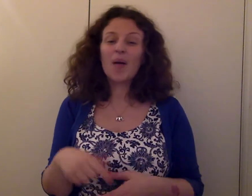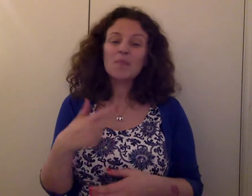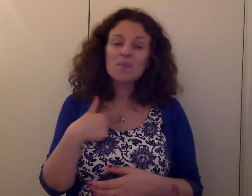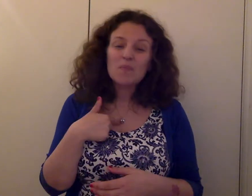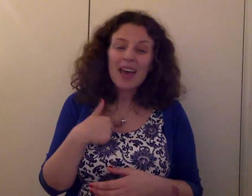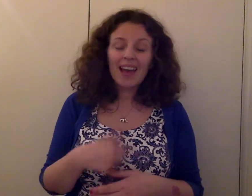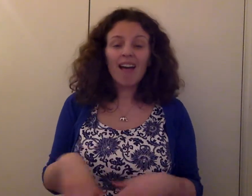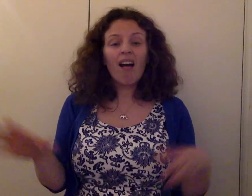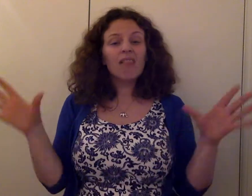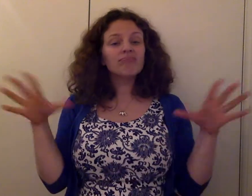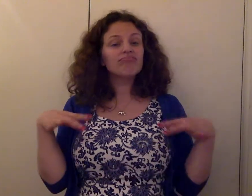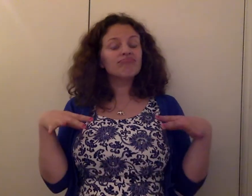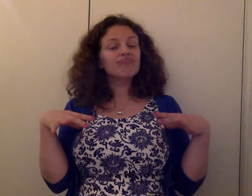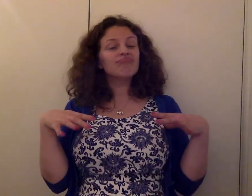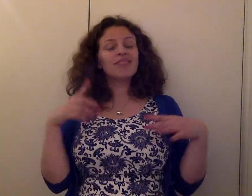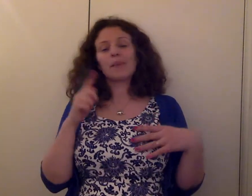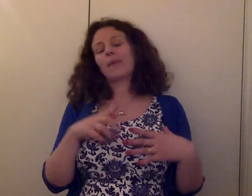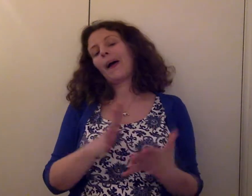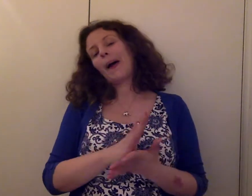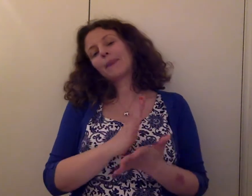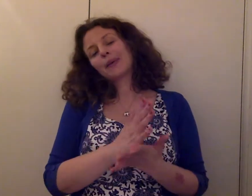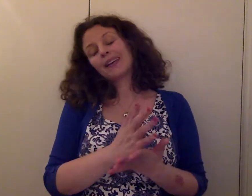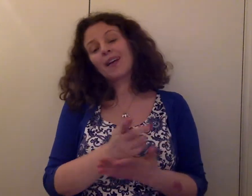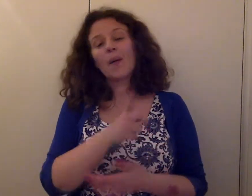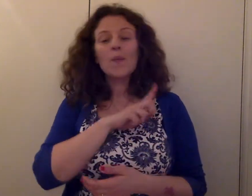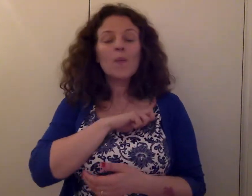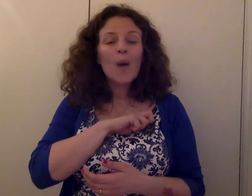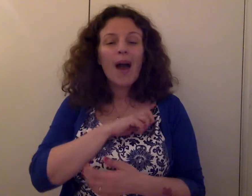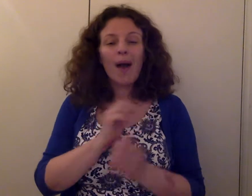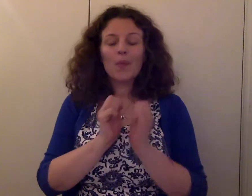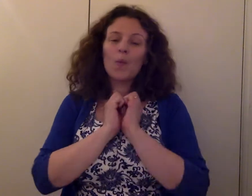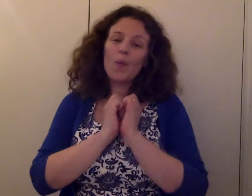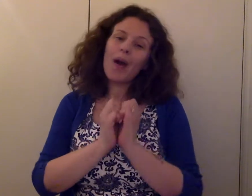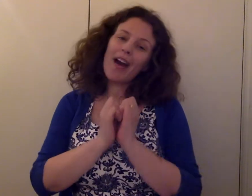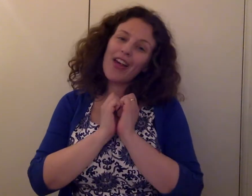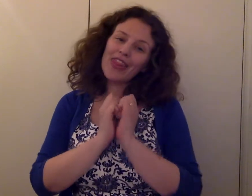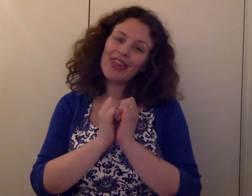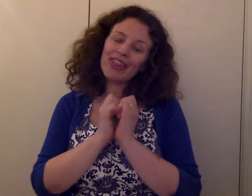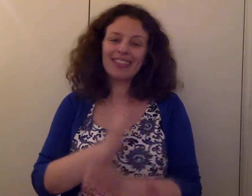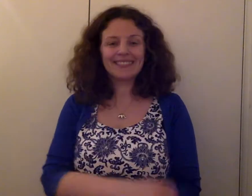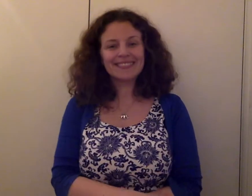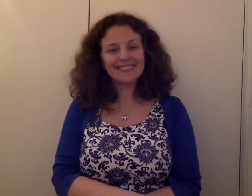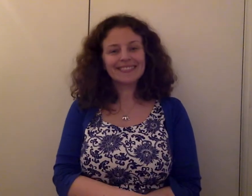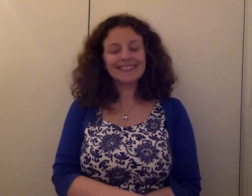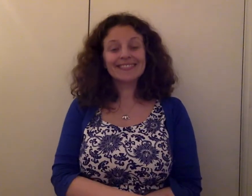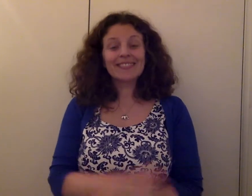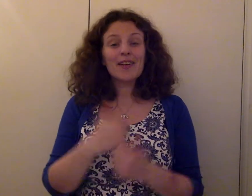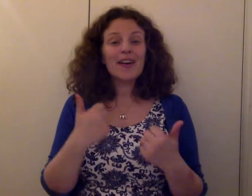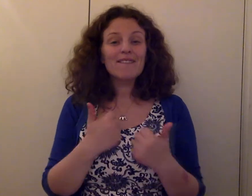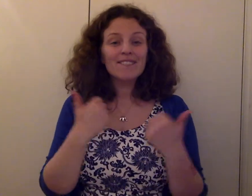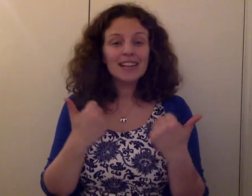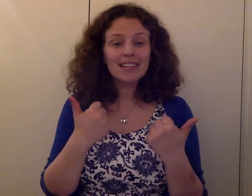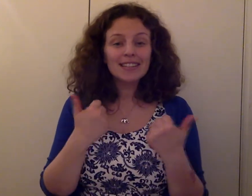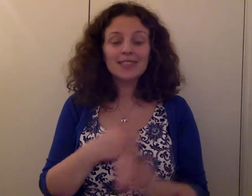Me exhausted but happy, why, worth it. Finished.